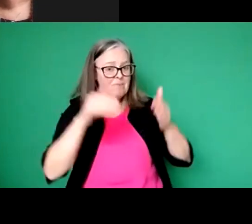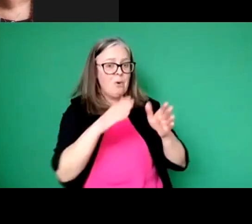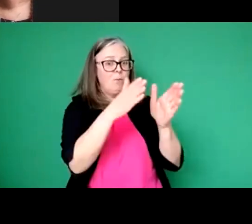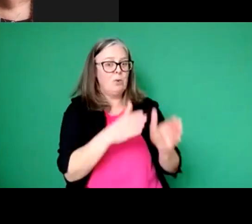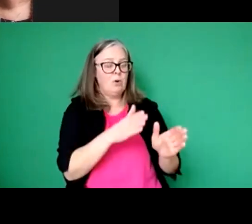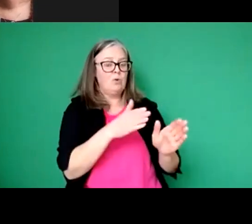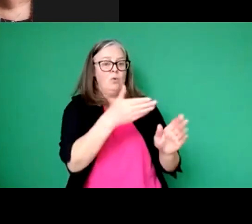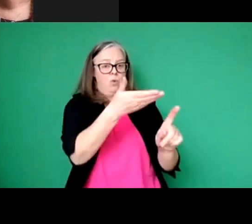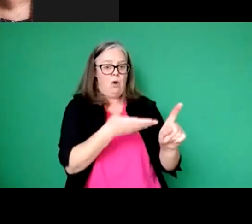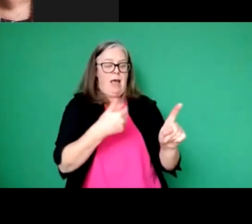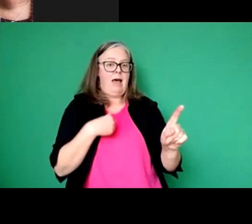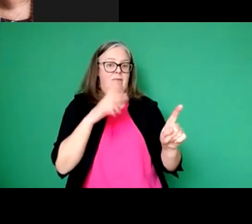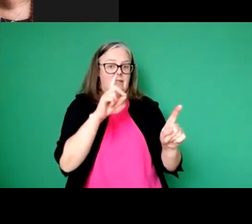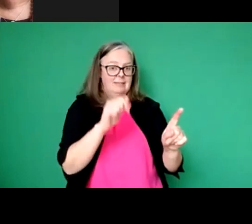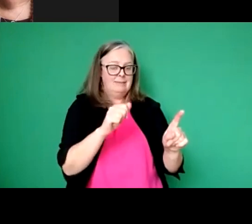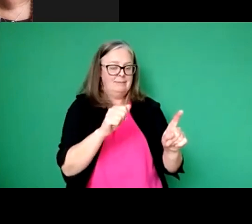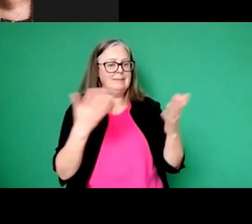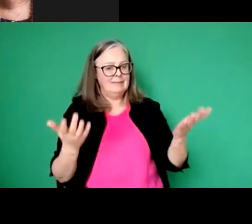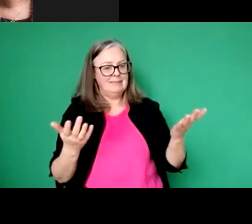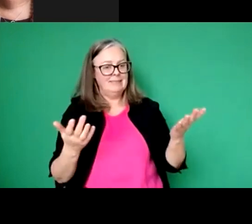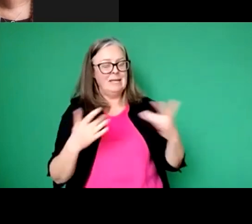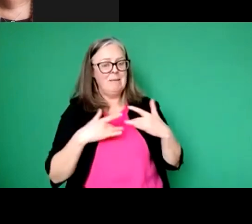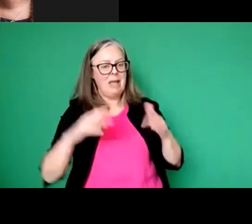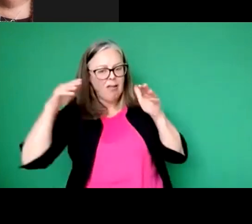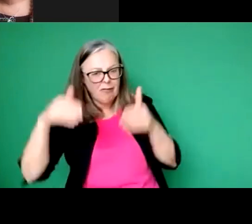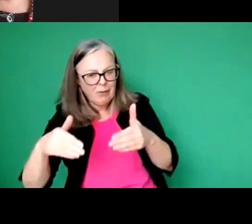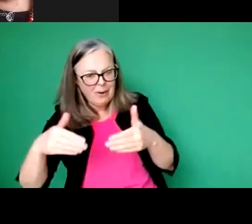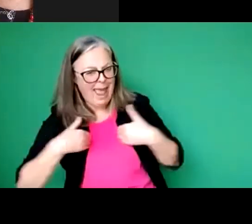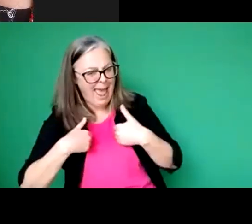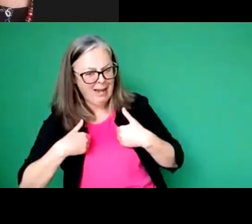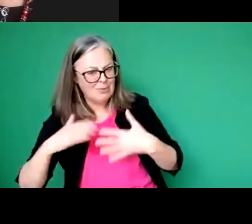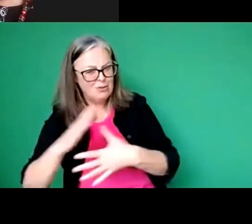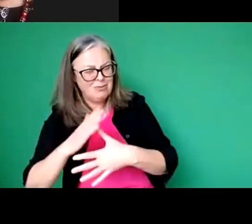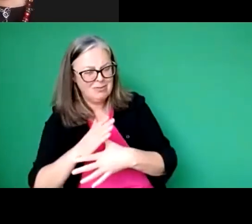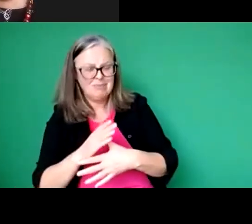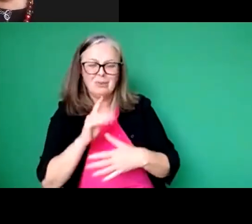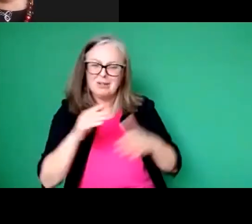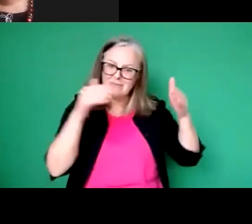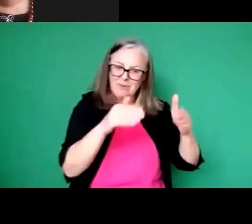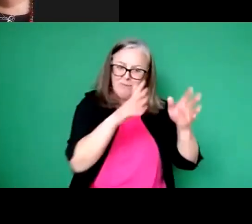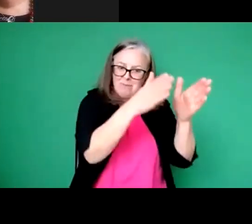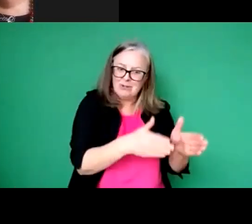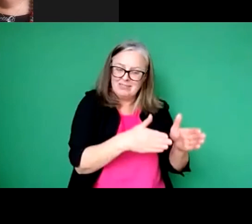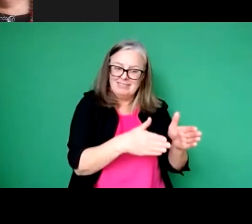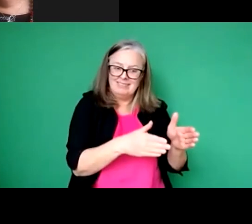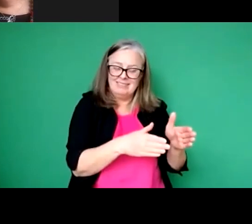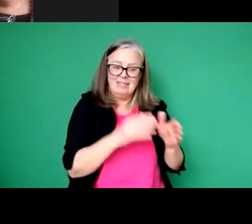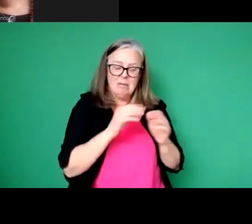so much emphasis placed on the animal in a way that kind of takes us from you recognizing that